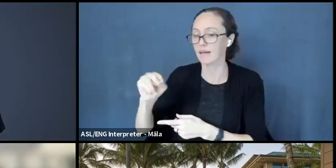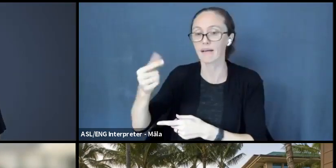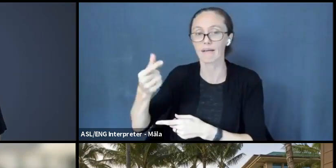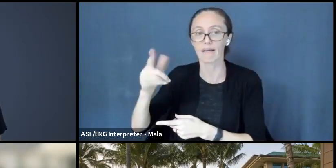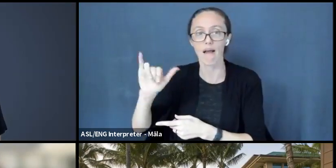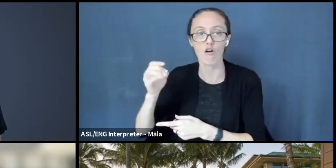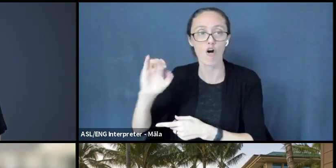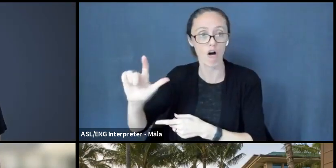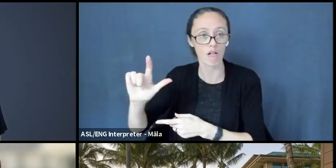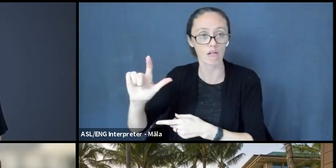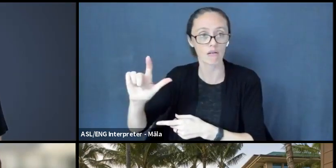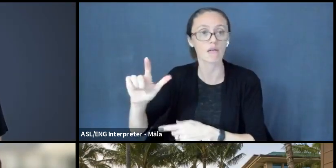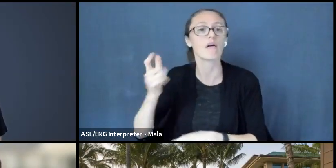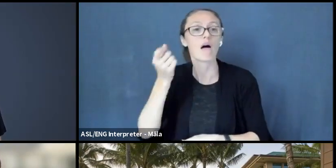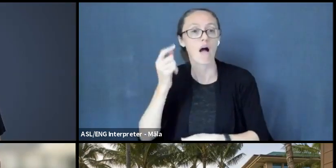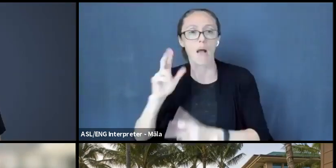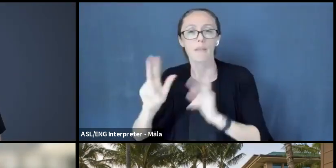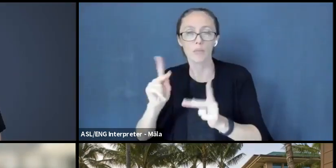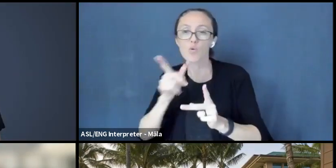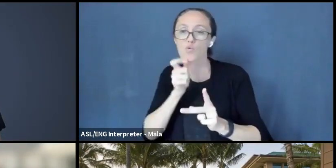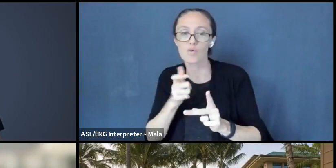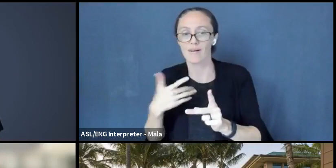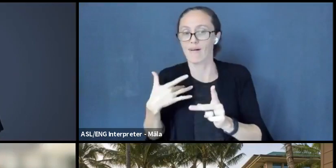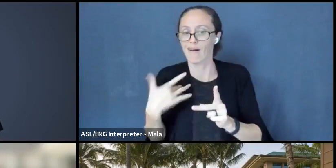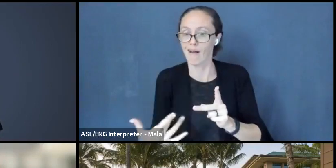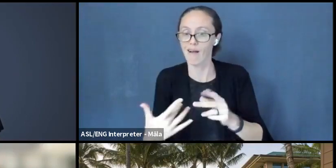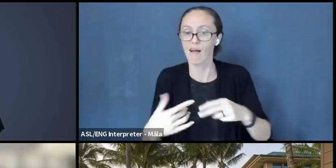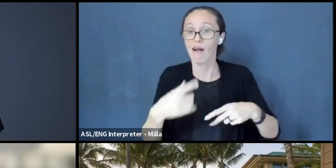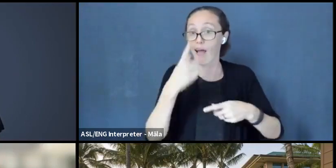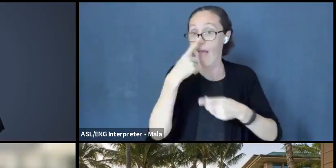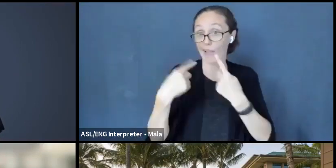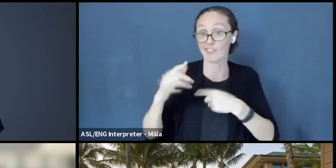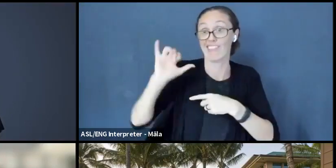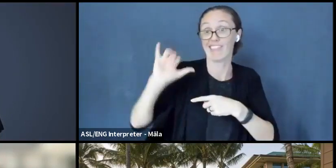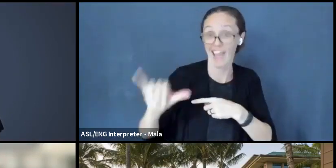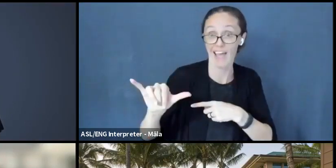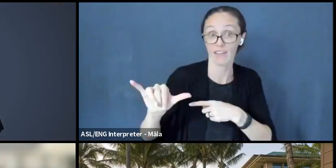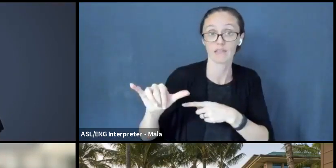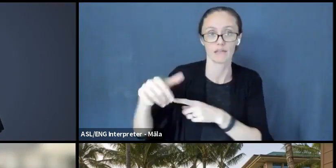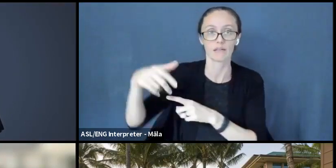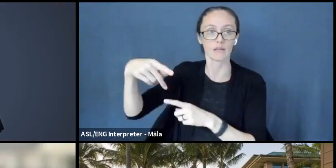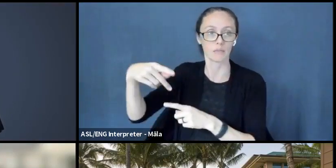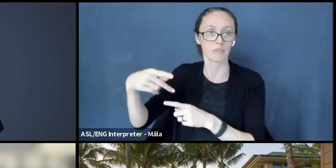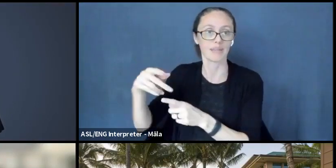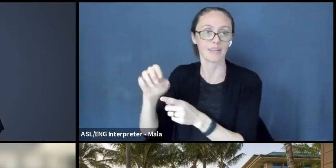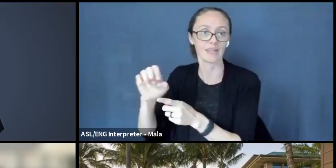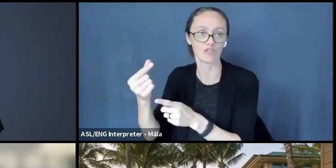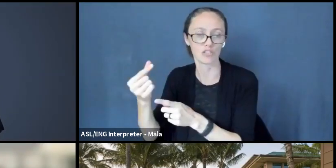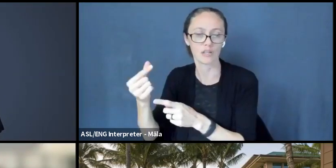Individuals who have known allergies to this compound, as well as to another related compound